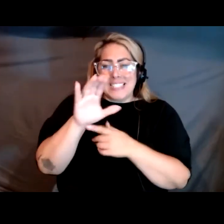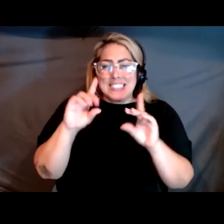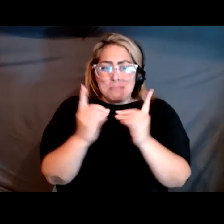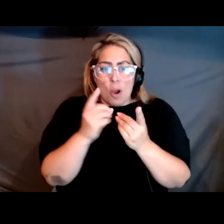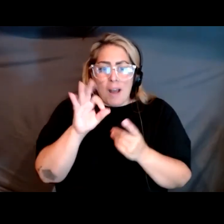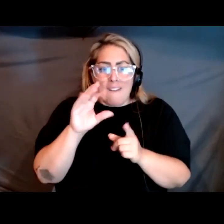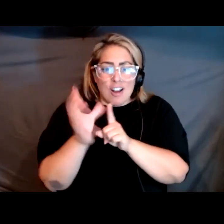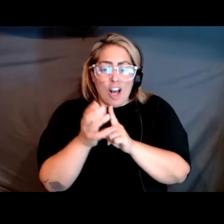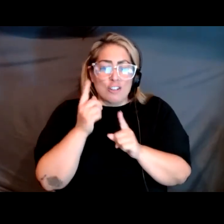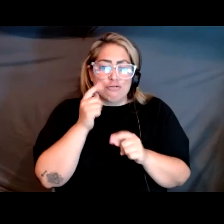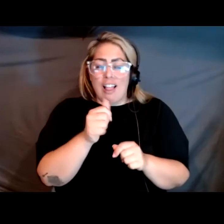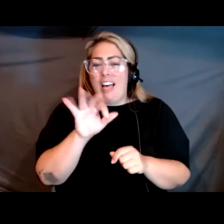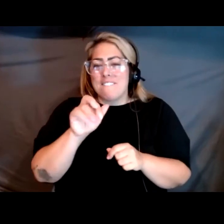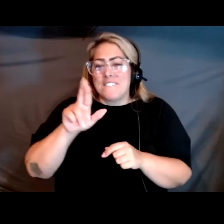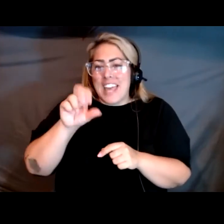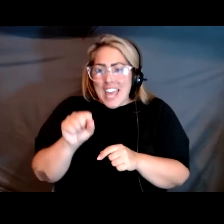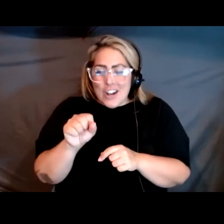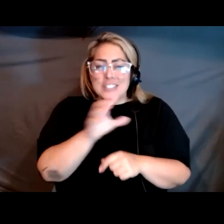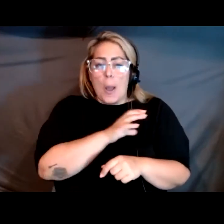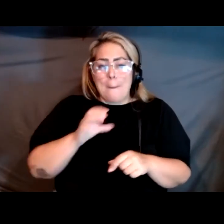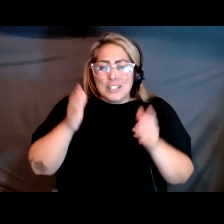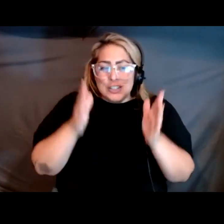Gonzalo Casals and some guests from